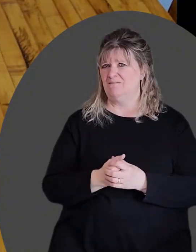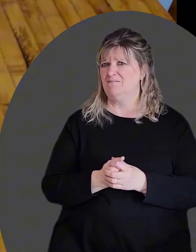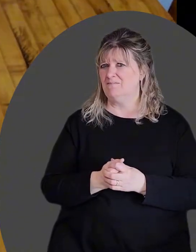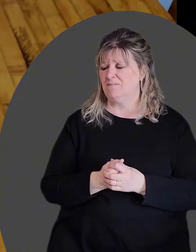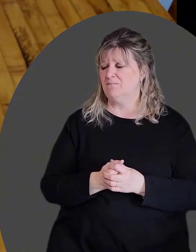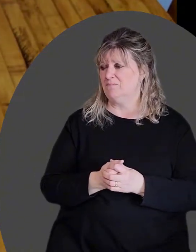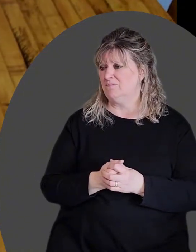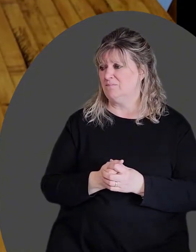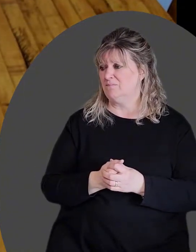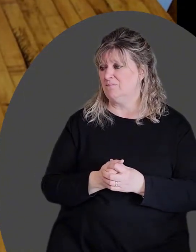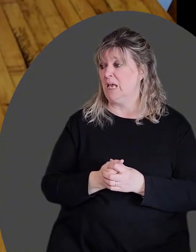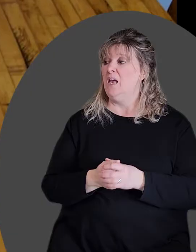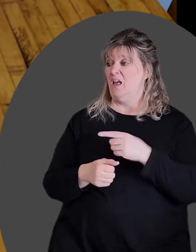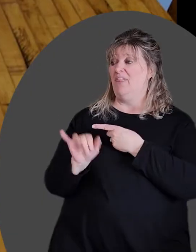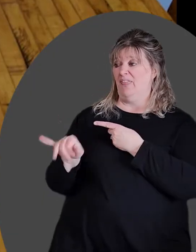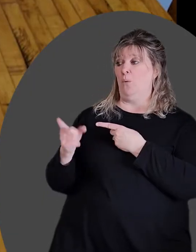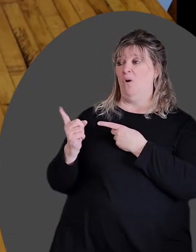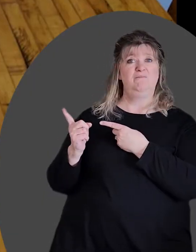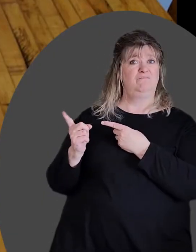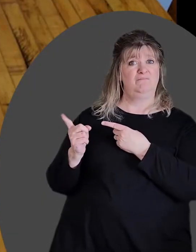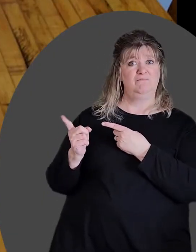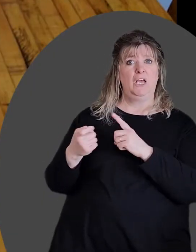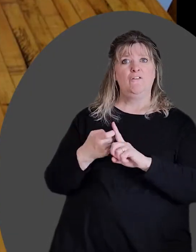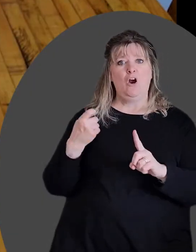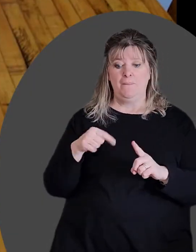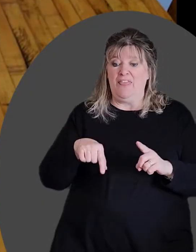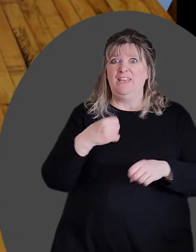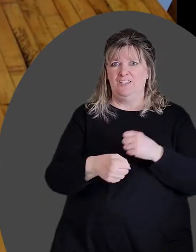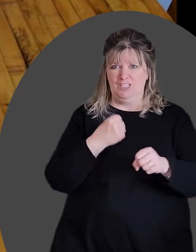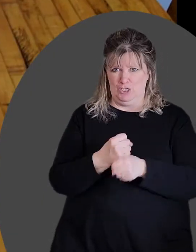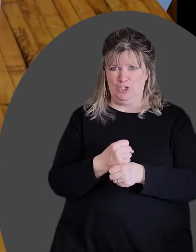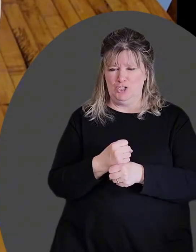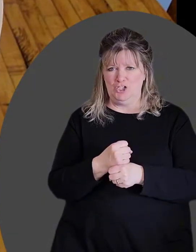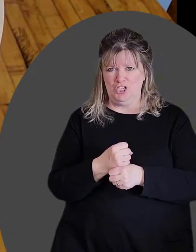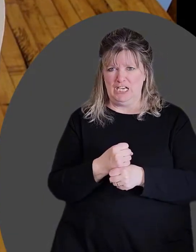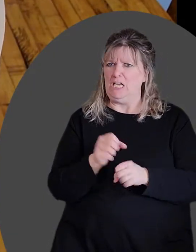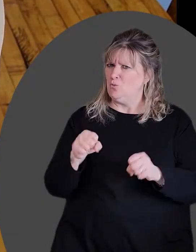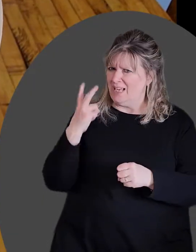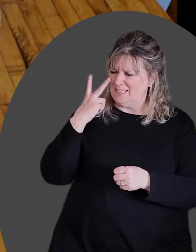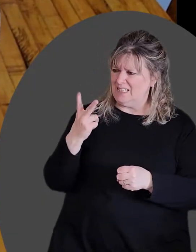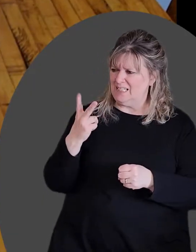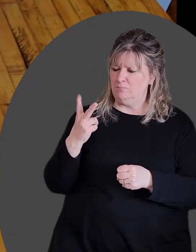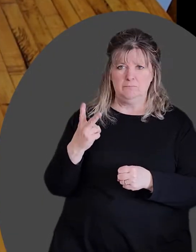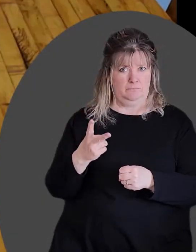and this is one from this year's batch and you can see it's a lot more green